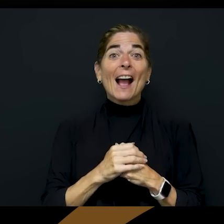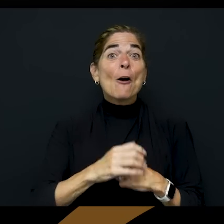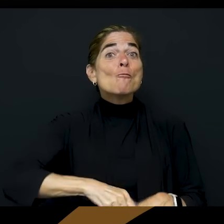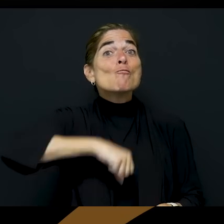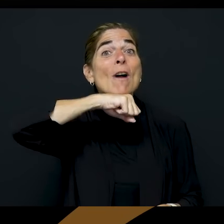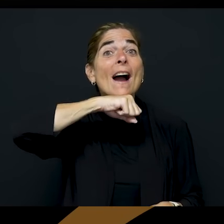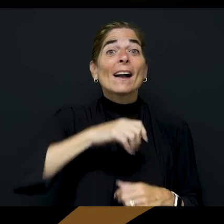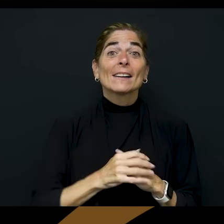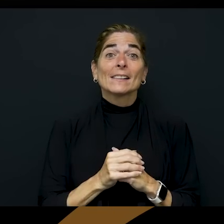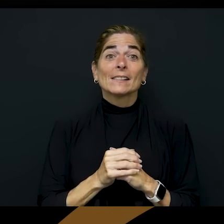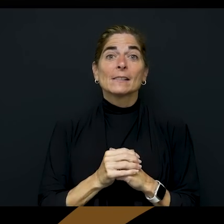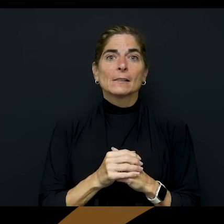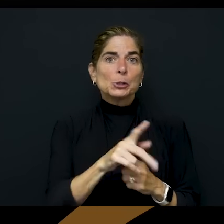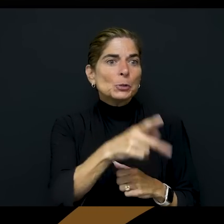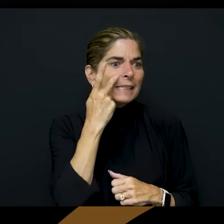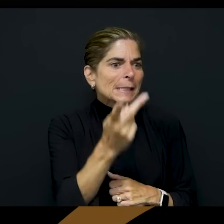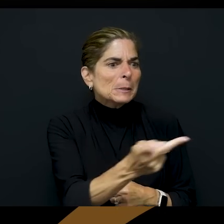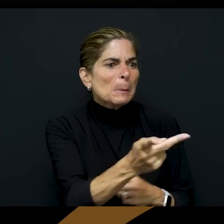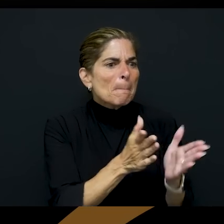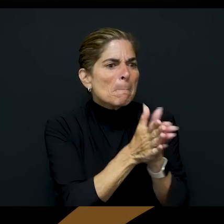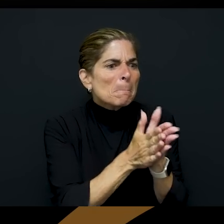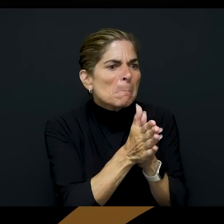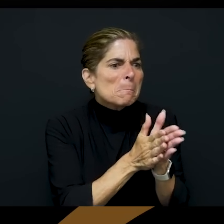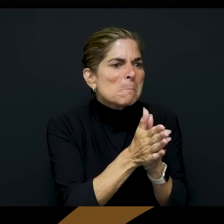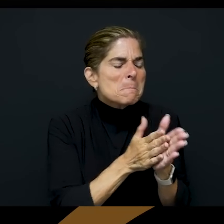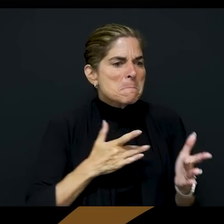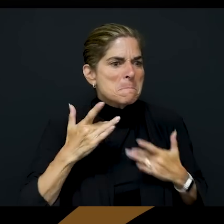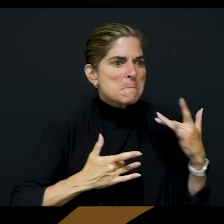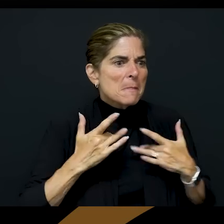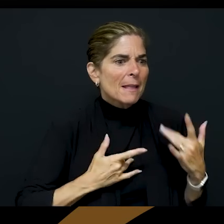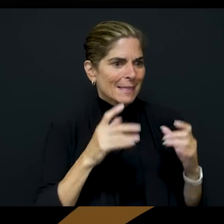Rock. You can see they're just both as engaged as each other. And that's the main thing.